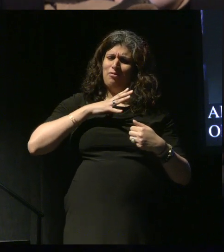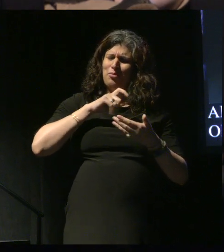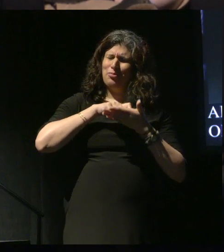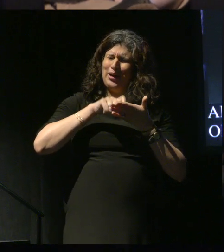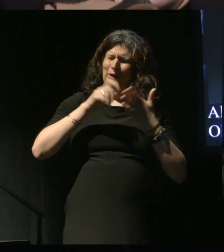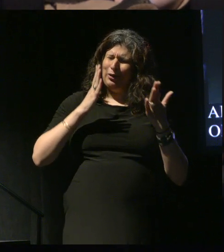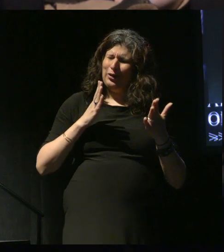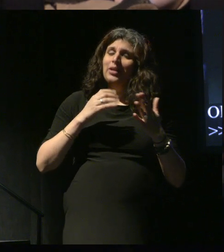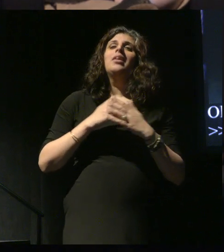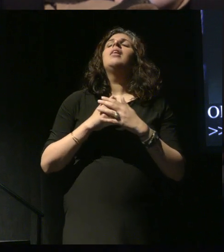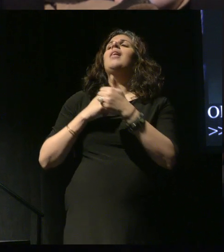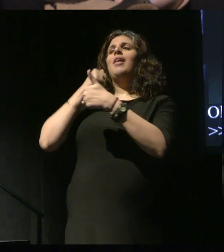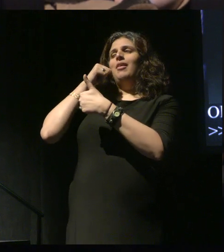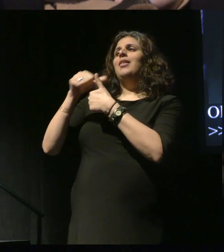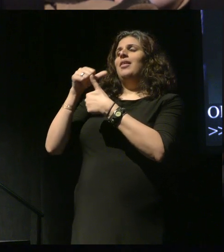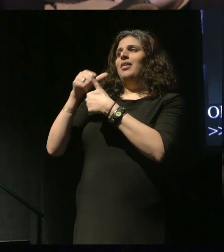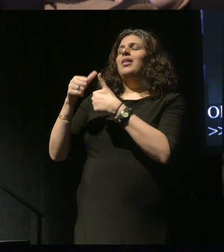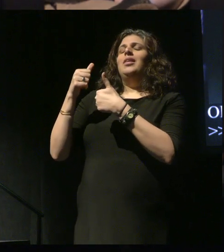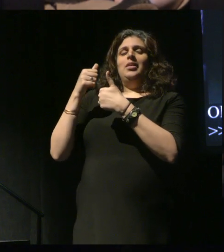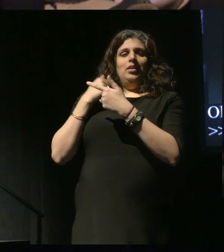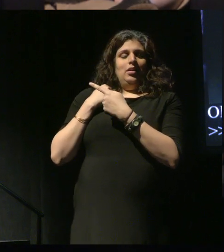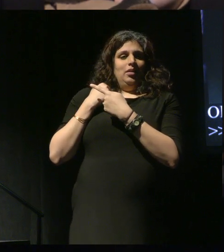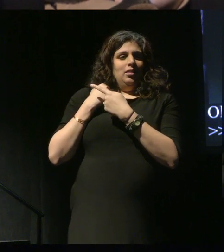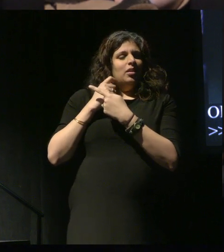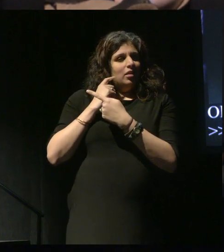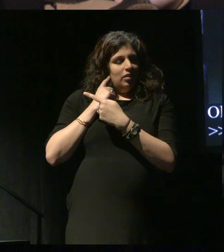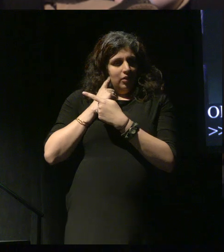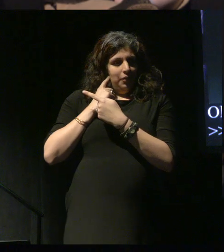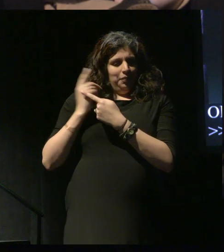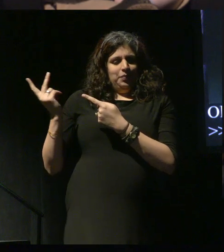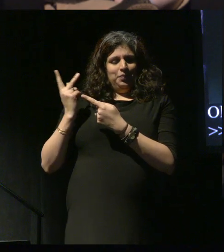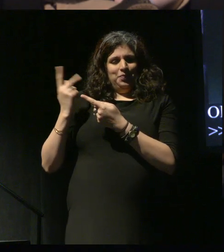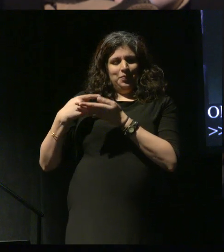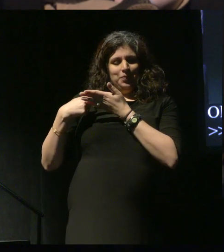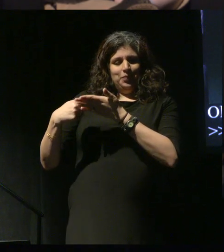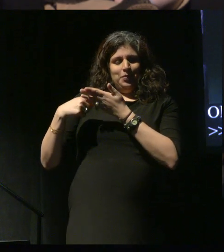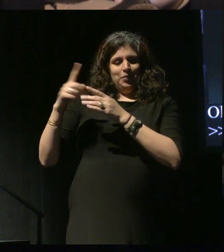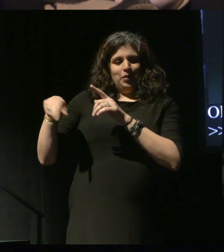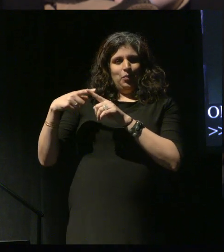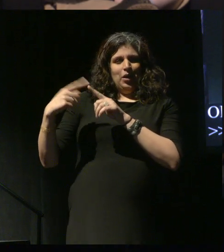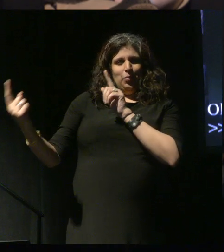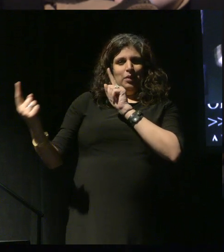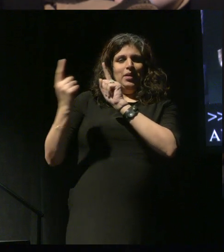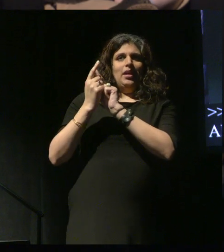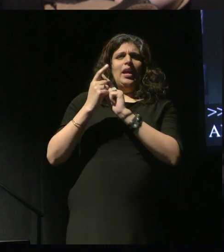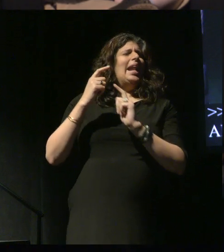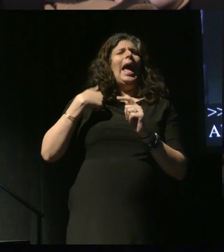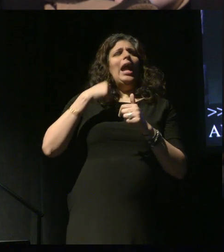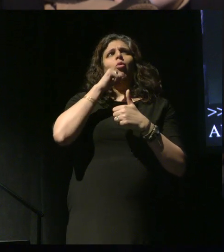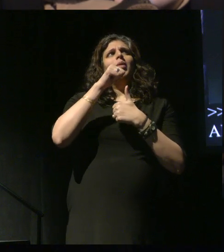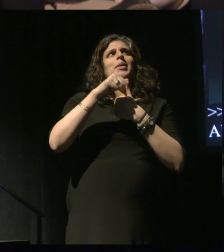as I was like dissolving there just now was, like we were, you and I were just talking about when did we meet, and I actually don't even remember the first message.